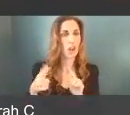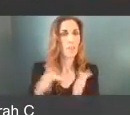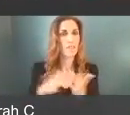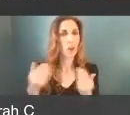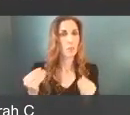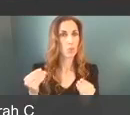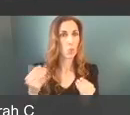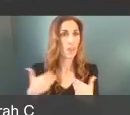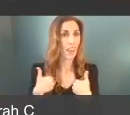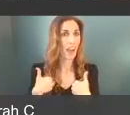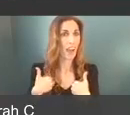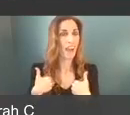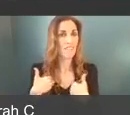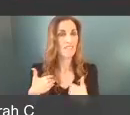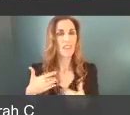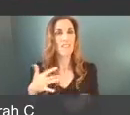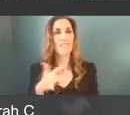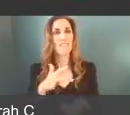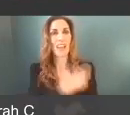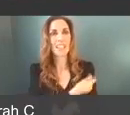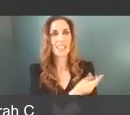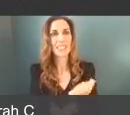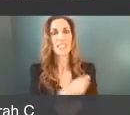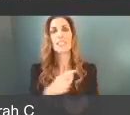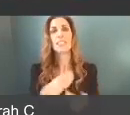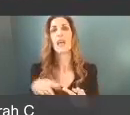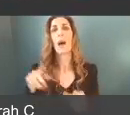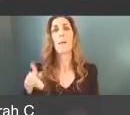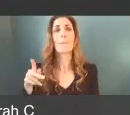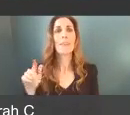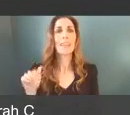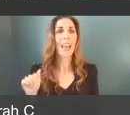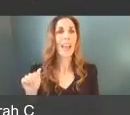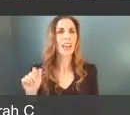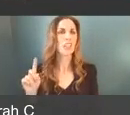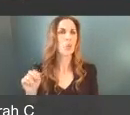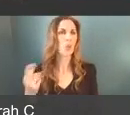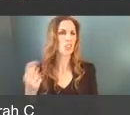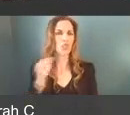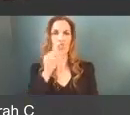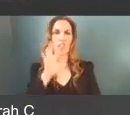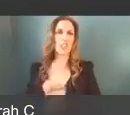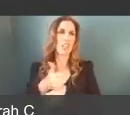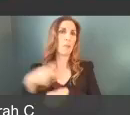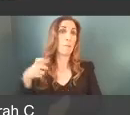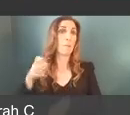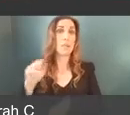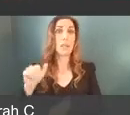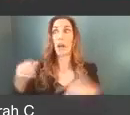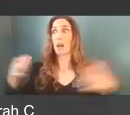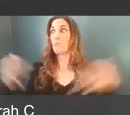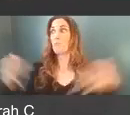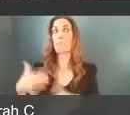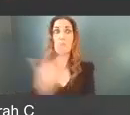PADOH felt less of a need to set up these regional mass vaccination sites. I think there was,